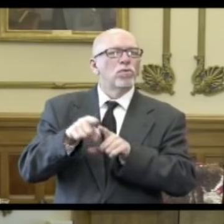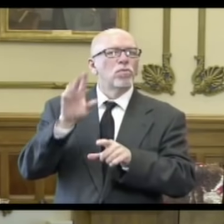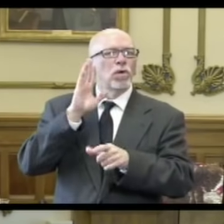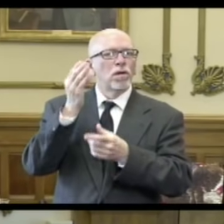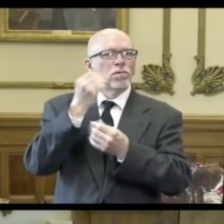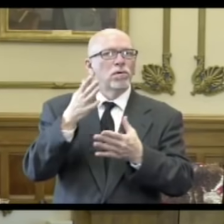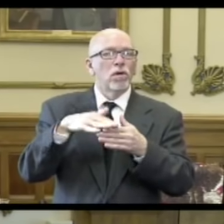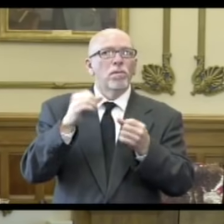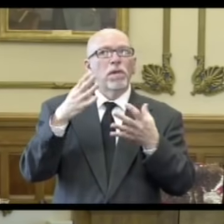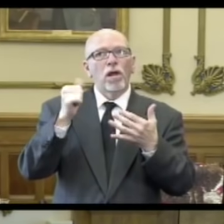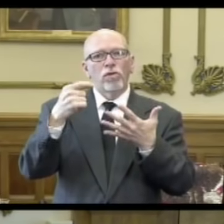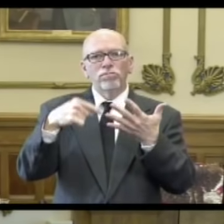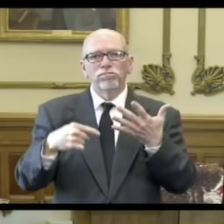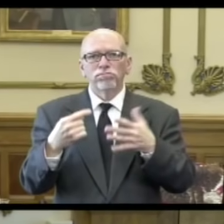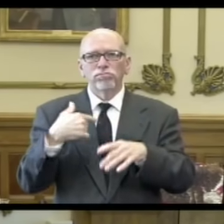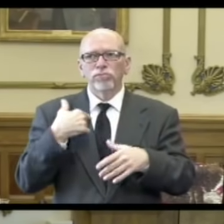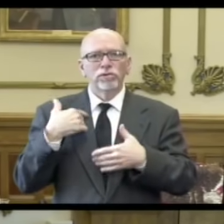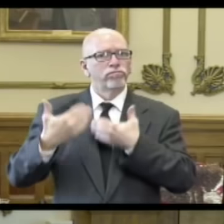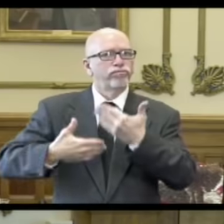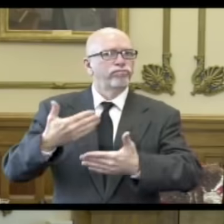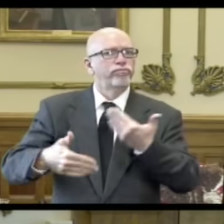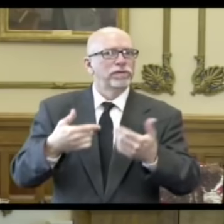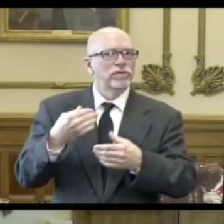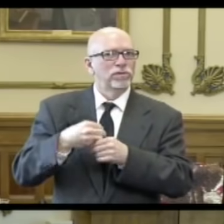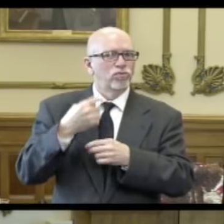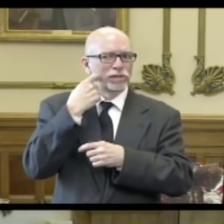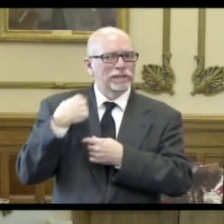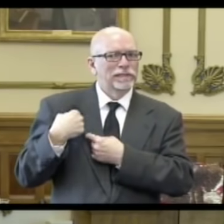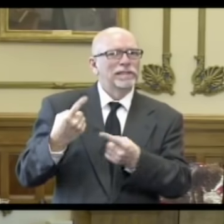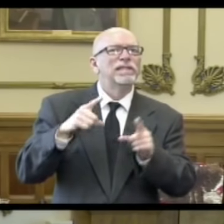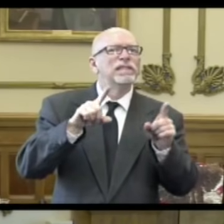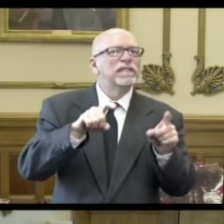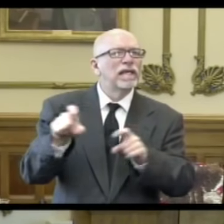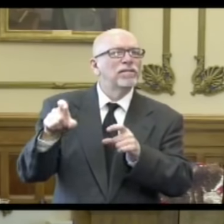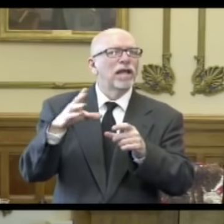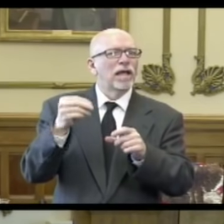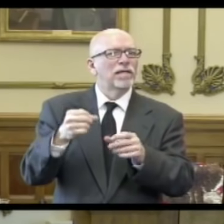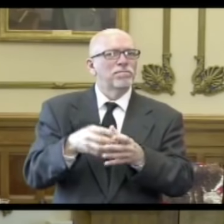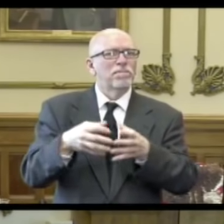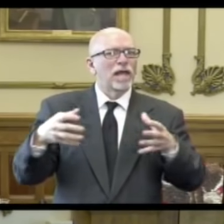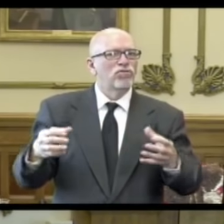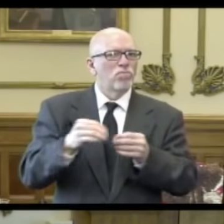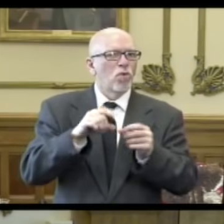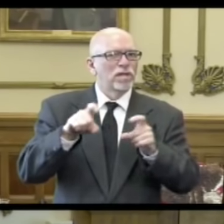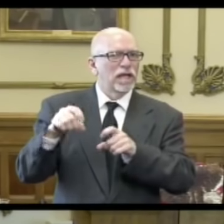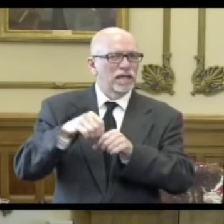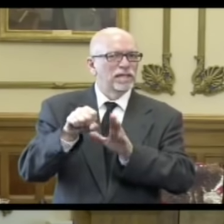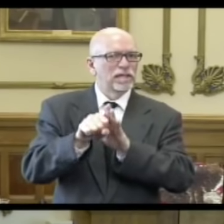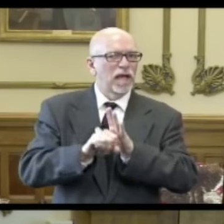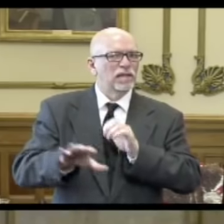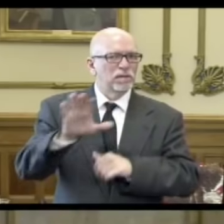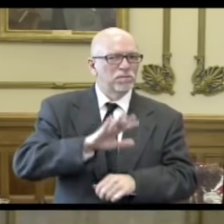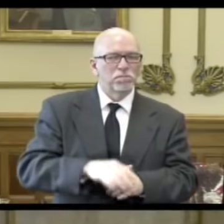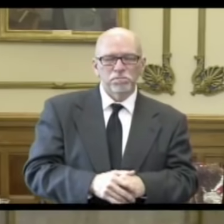JUST ON THE NUMBERS UPDATED NUMBERS ON THE GROUND BUT ALSO A AN UPDATE ON A LOT OF